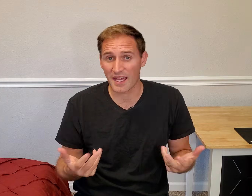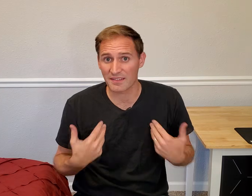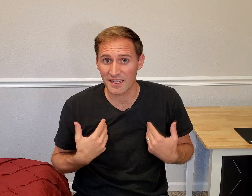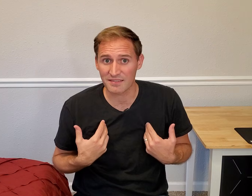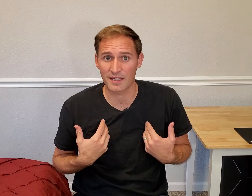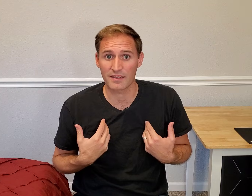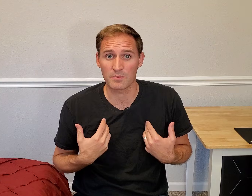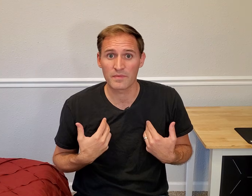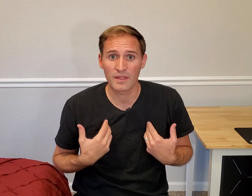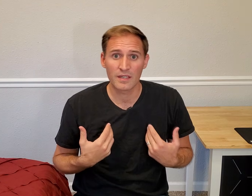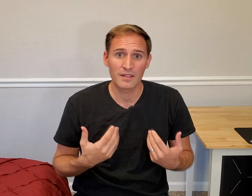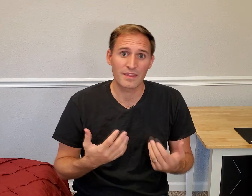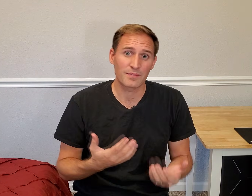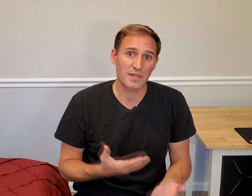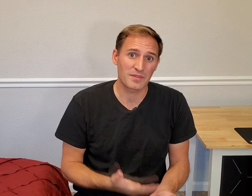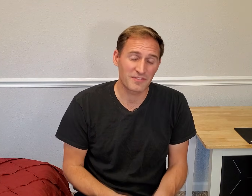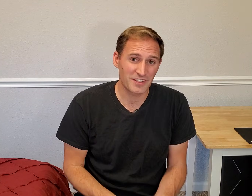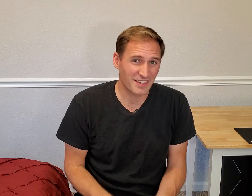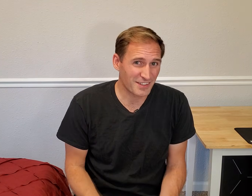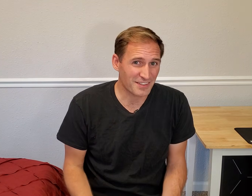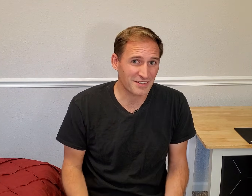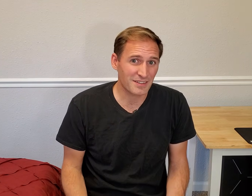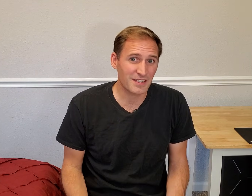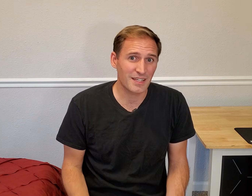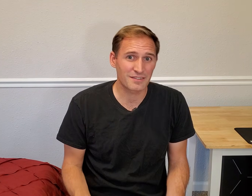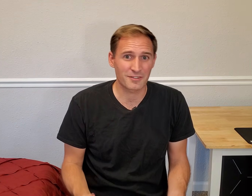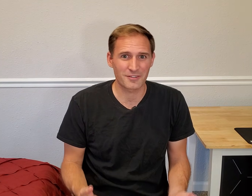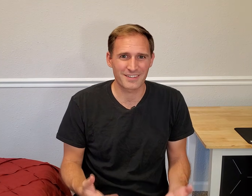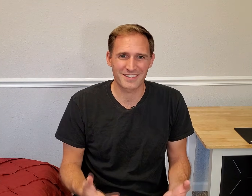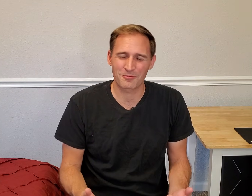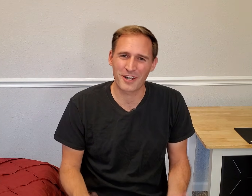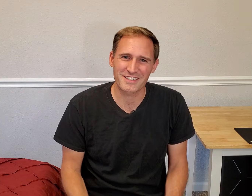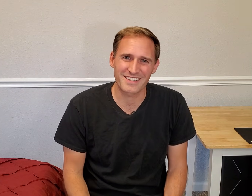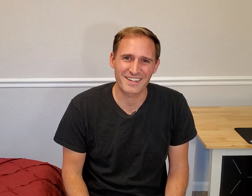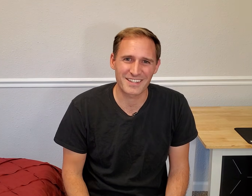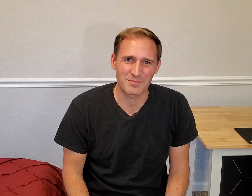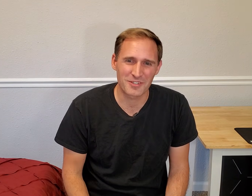I sign them. That may feel a little silly as you're just watching it on a computer